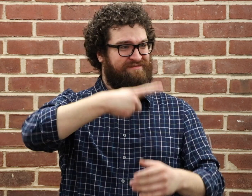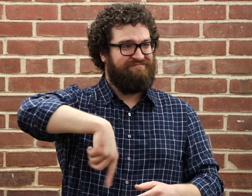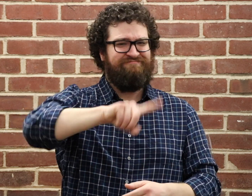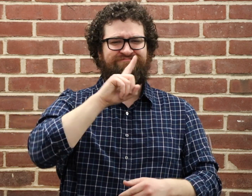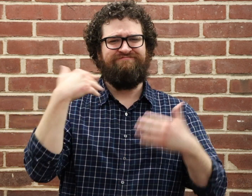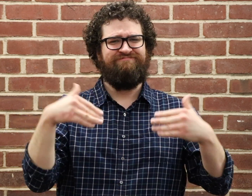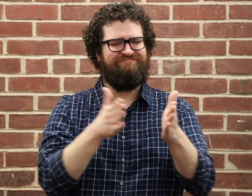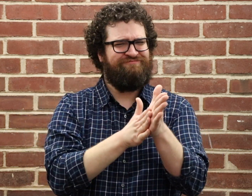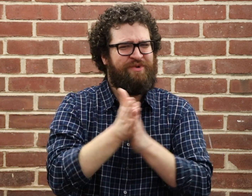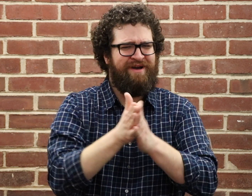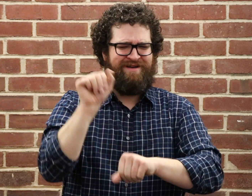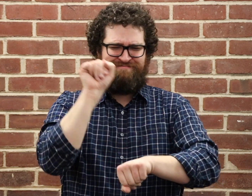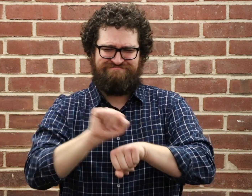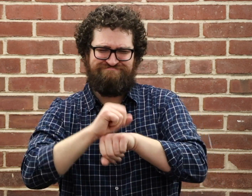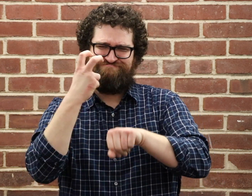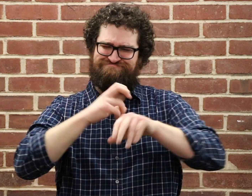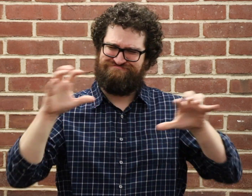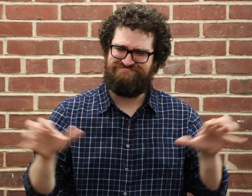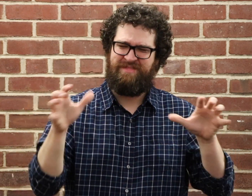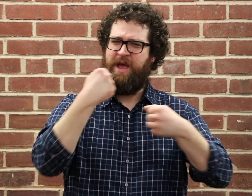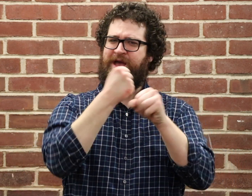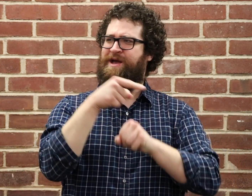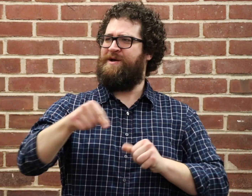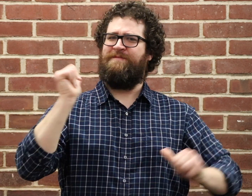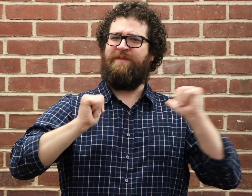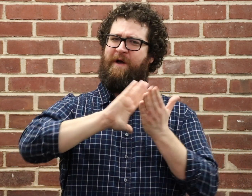have been working very hard and are very excited about the performance; we look